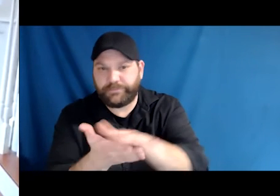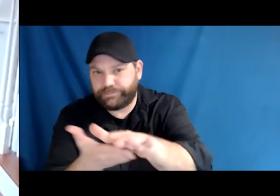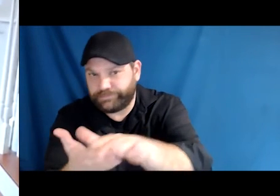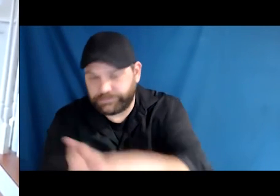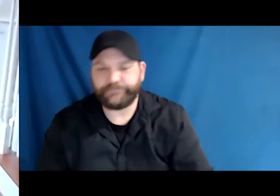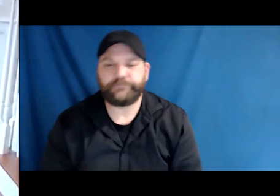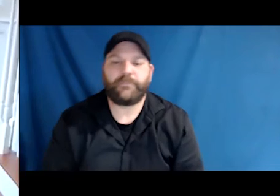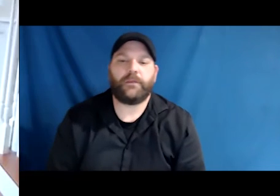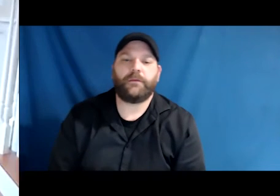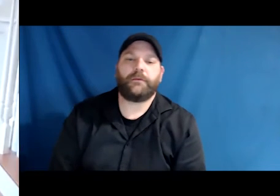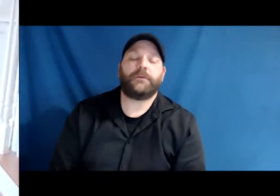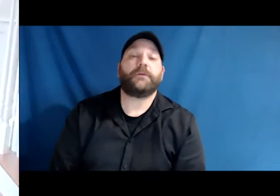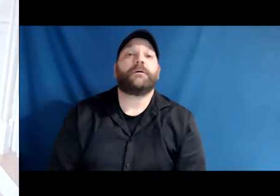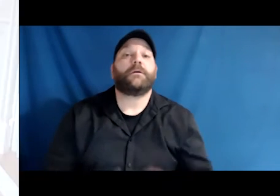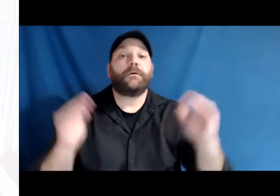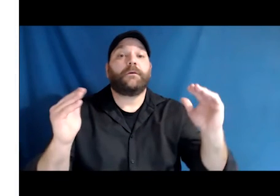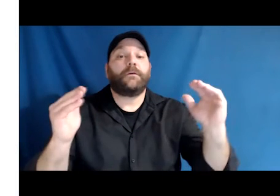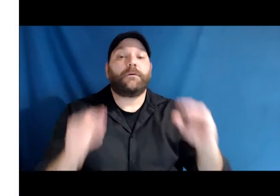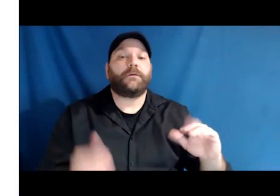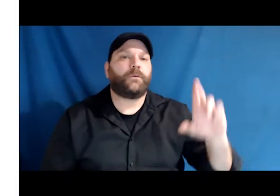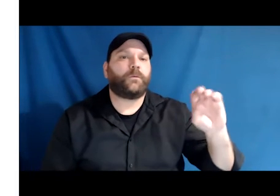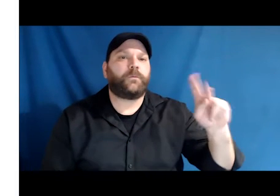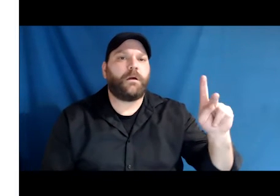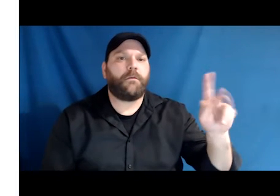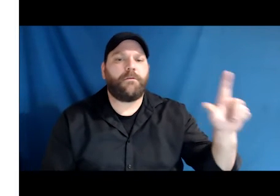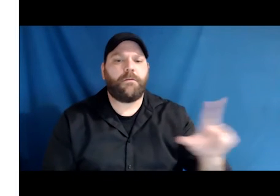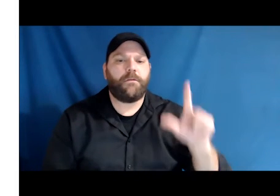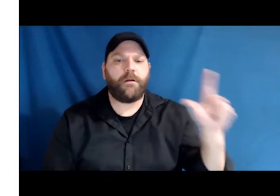team from the Rock Library with the Award for Innovation this year.